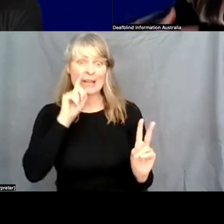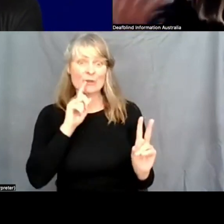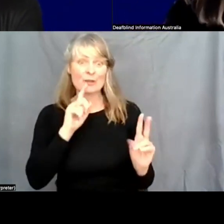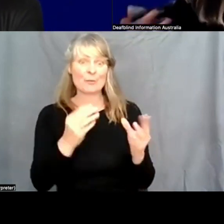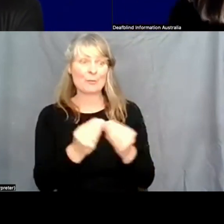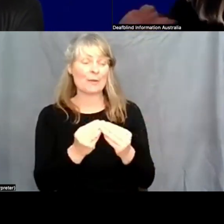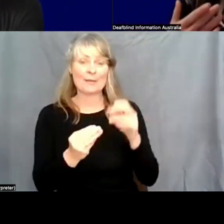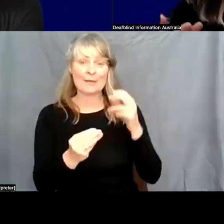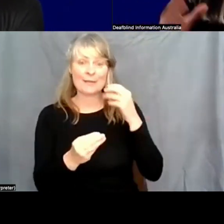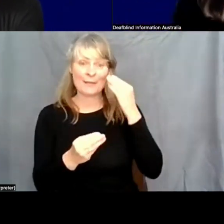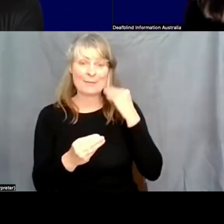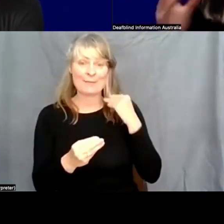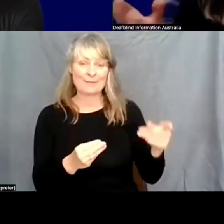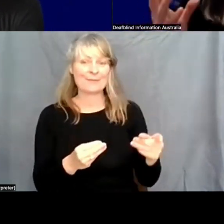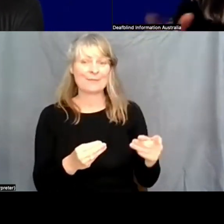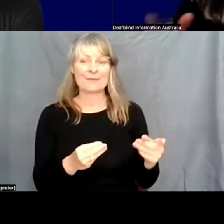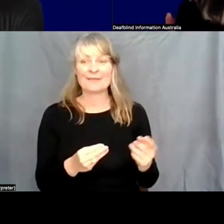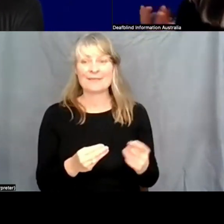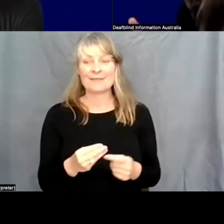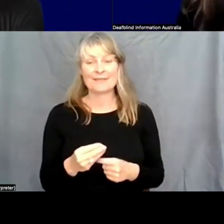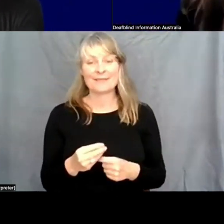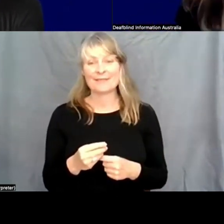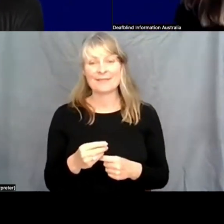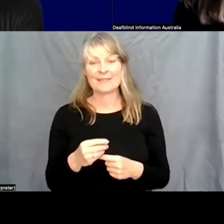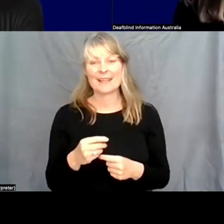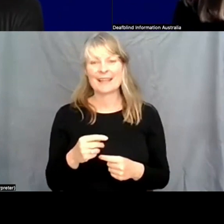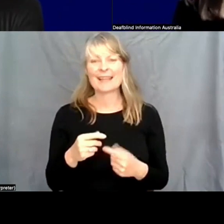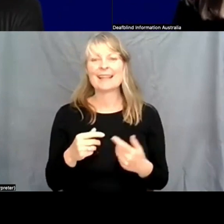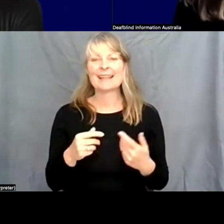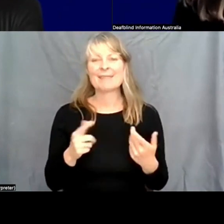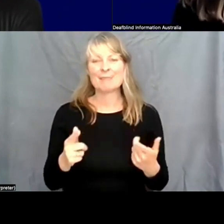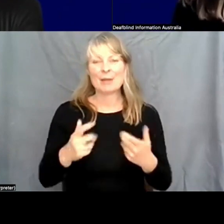Exactly. That's all part of the fun of working out what happened. But I love what you said